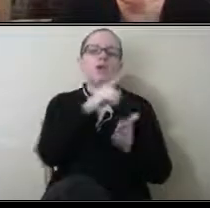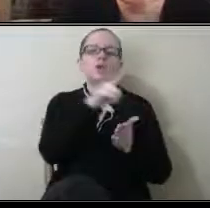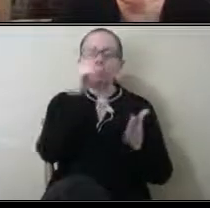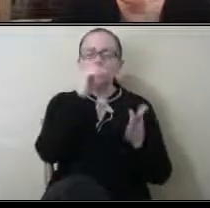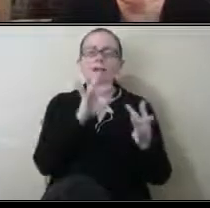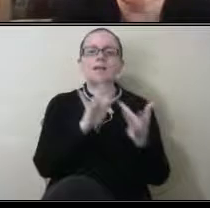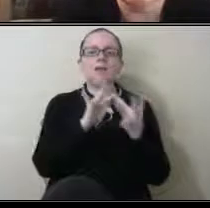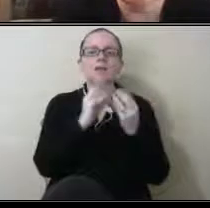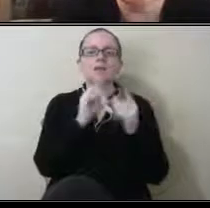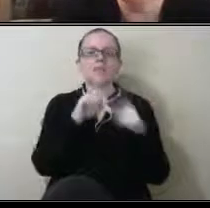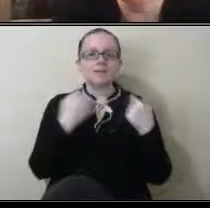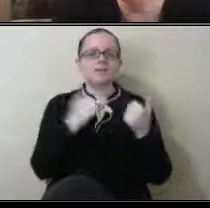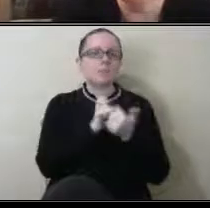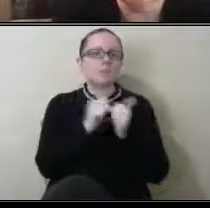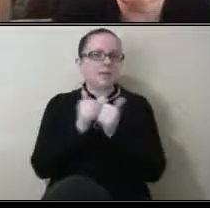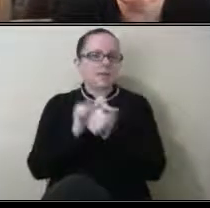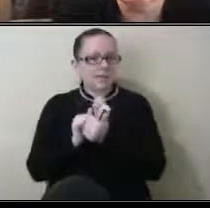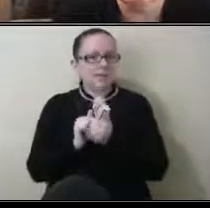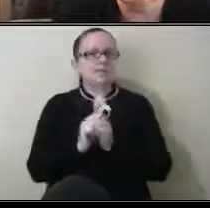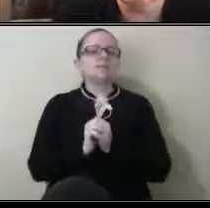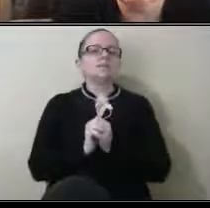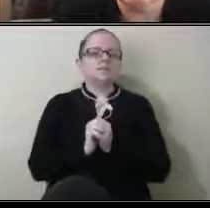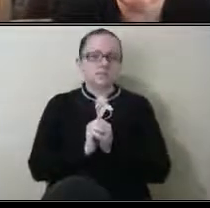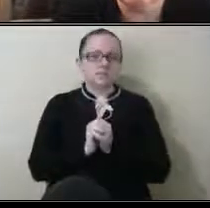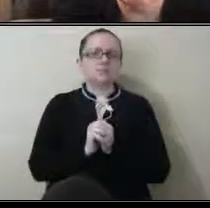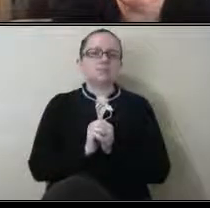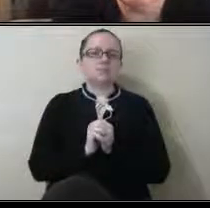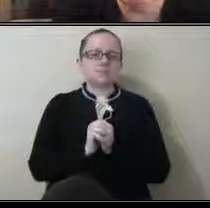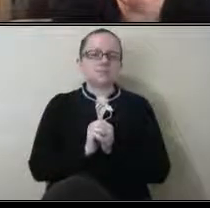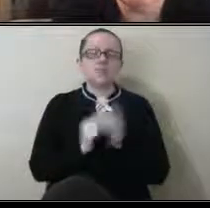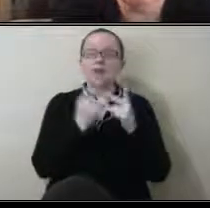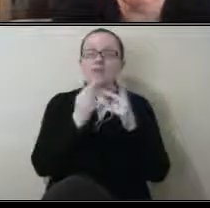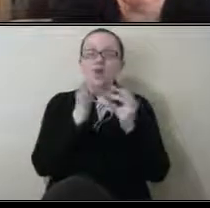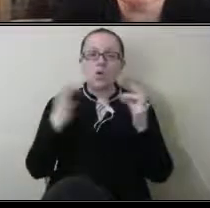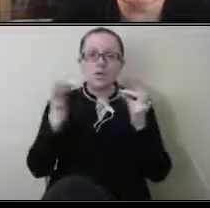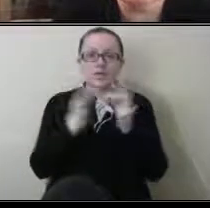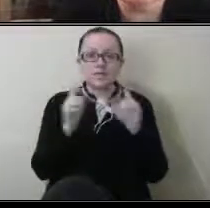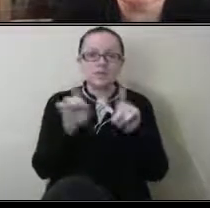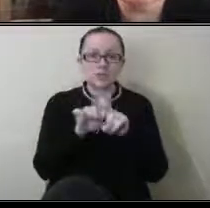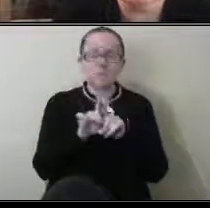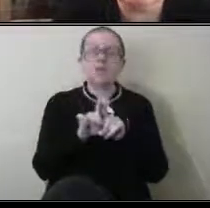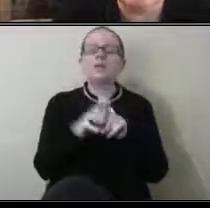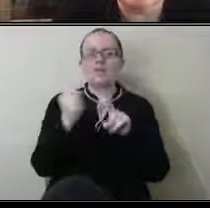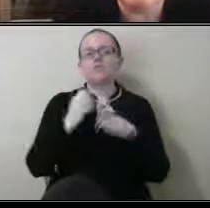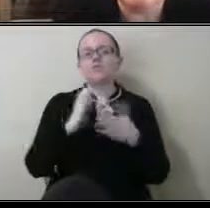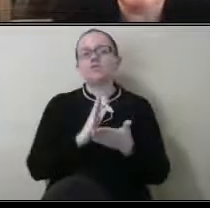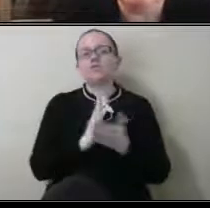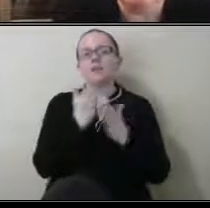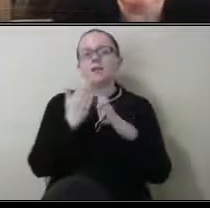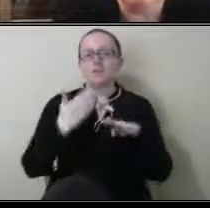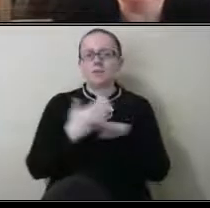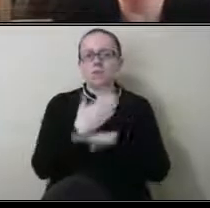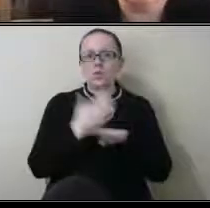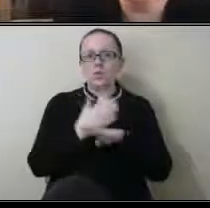your peers as well as other organizations and have real employment experience um